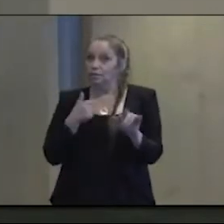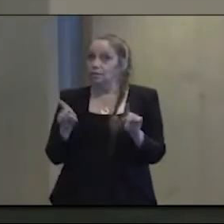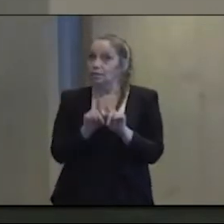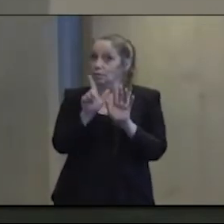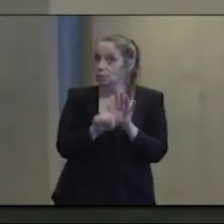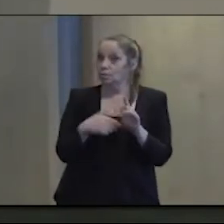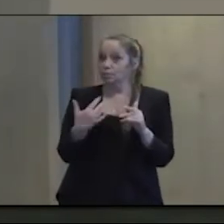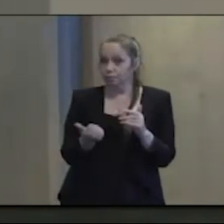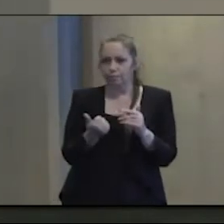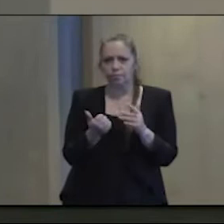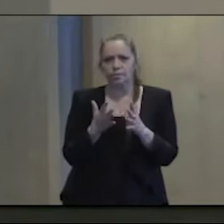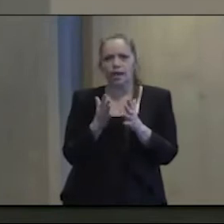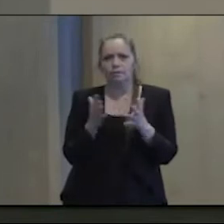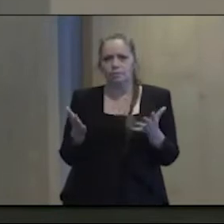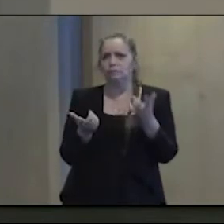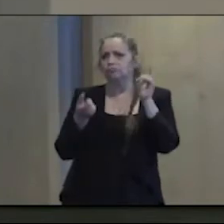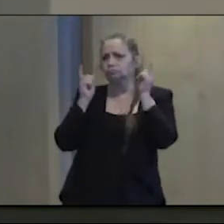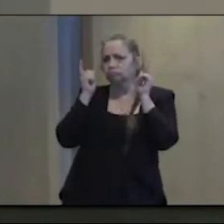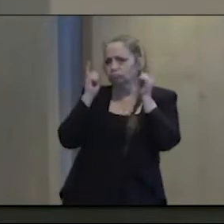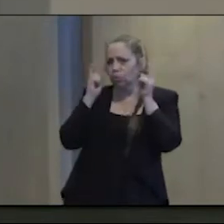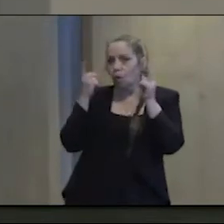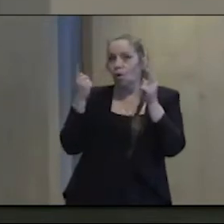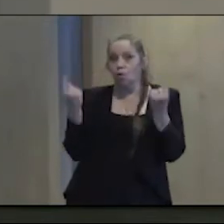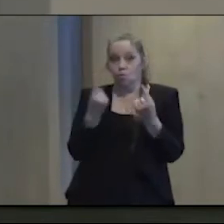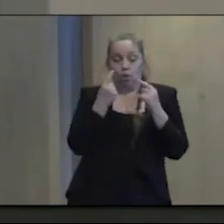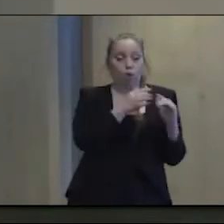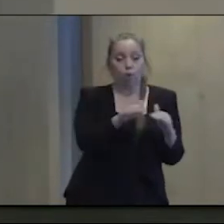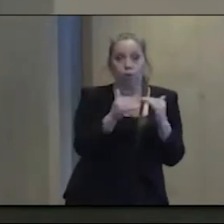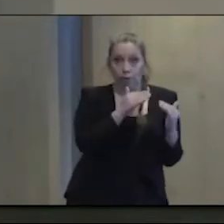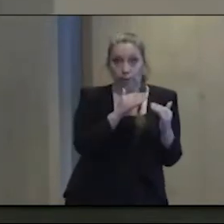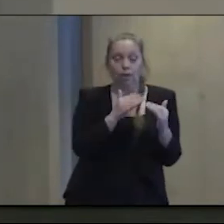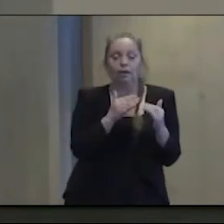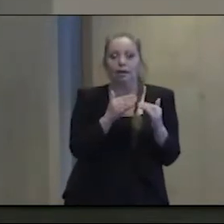we have significant concerns being expressed by communities in terms of the large amounts of land